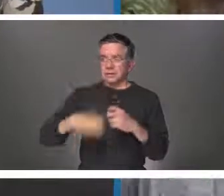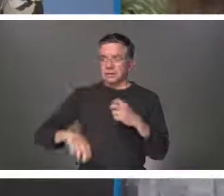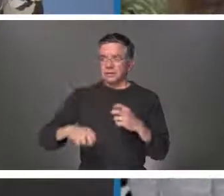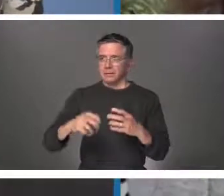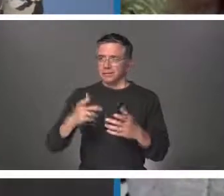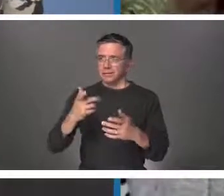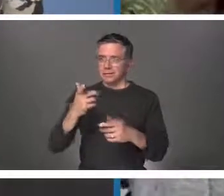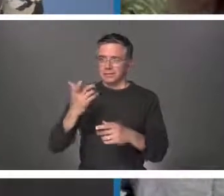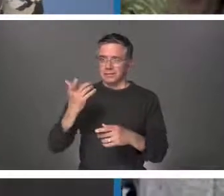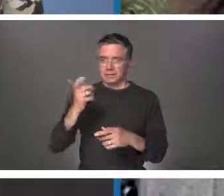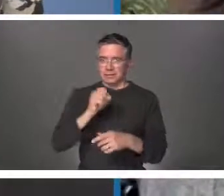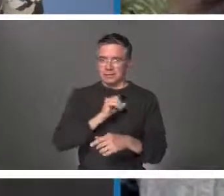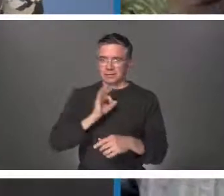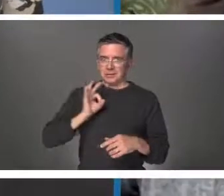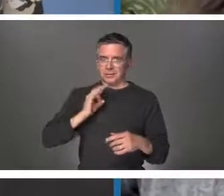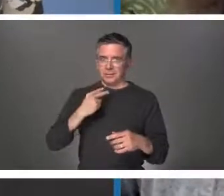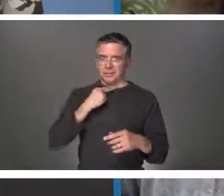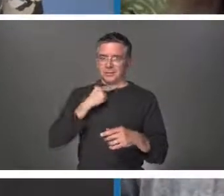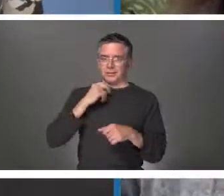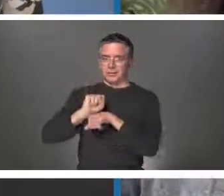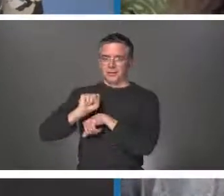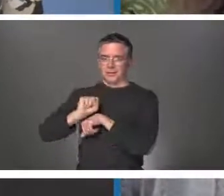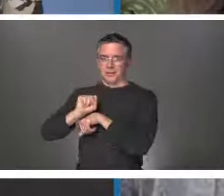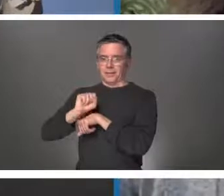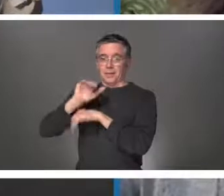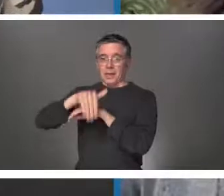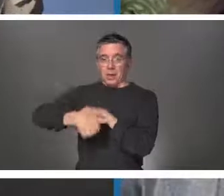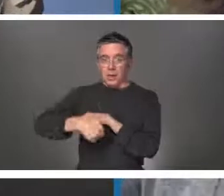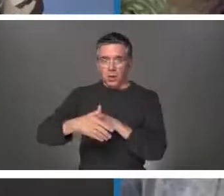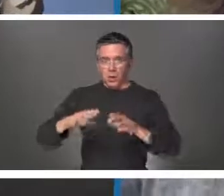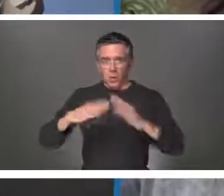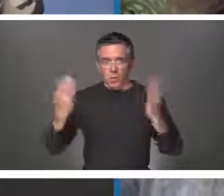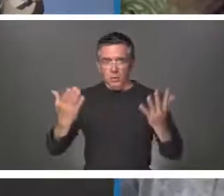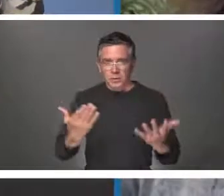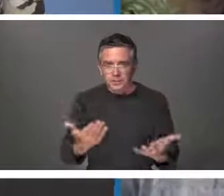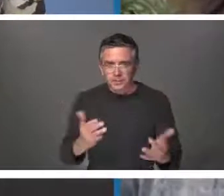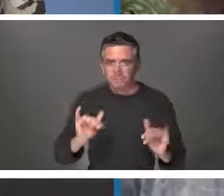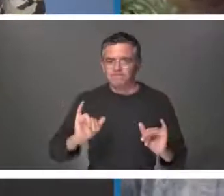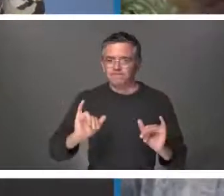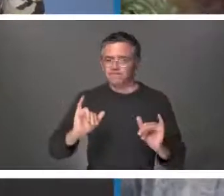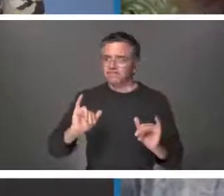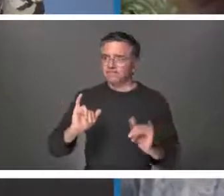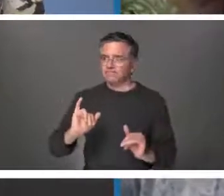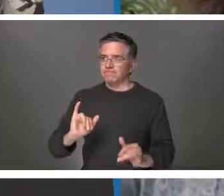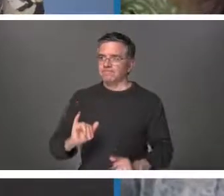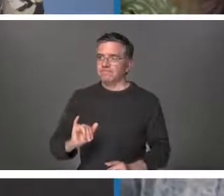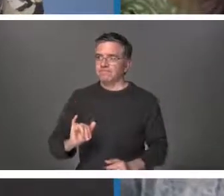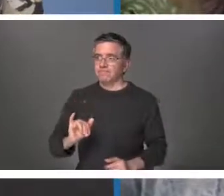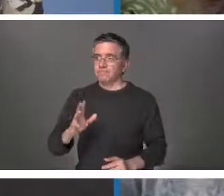in evening hours and weekend hours. But if we're gonna reach those additional populations,